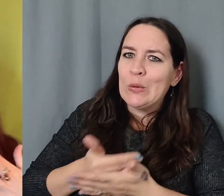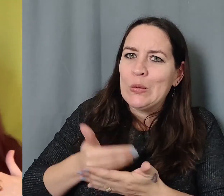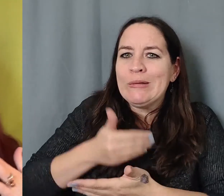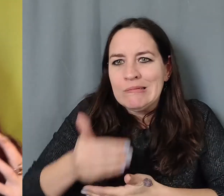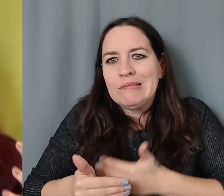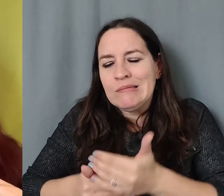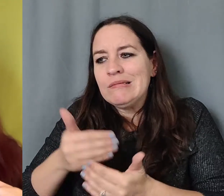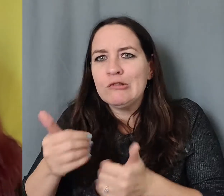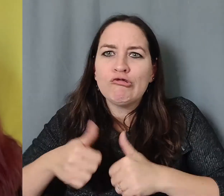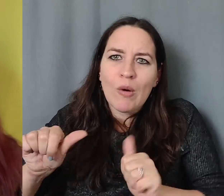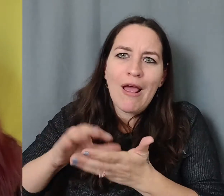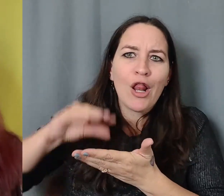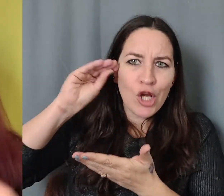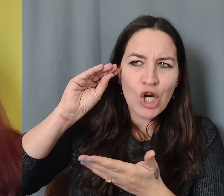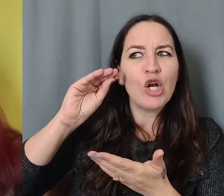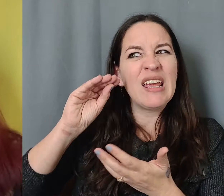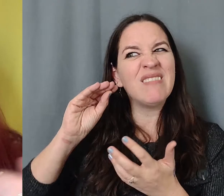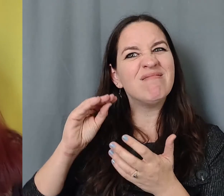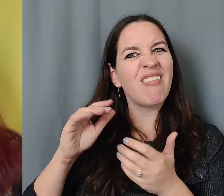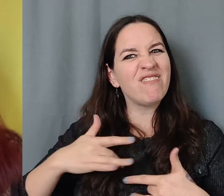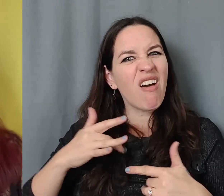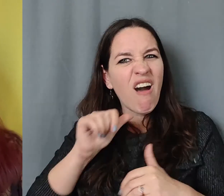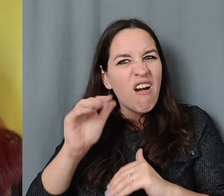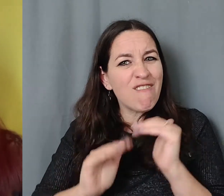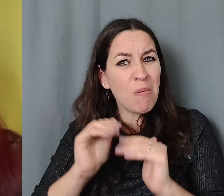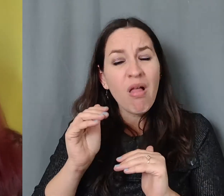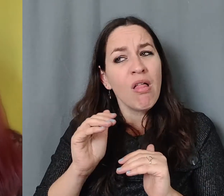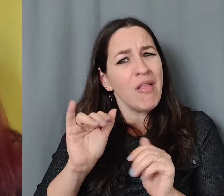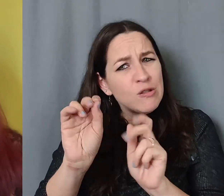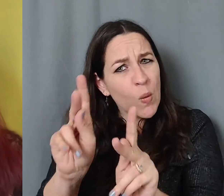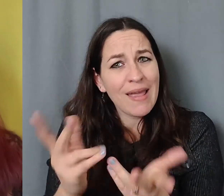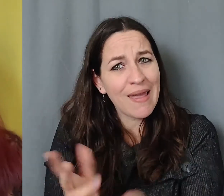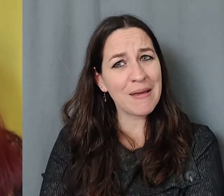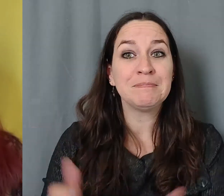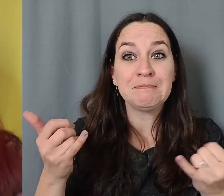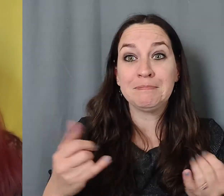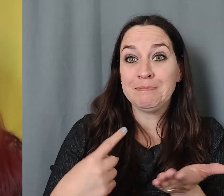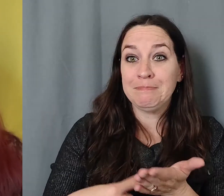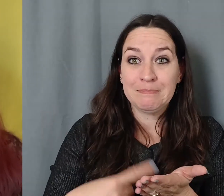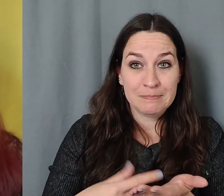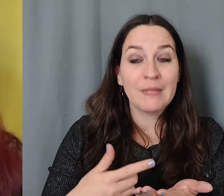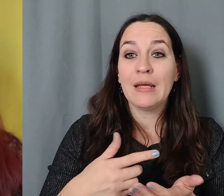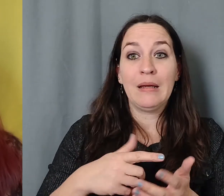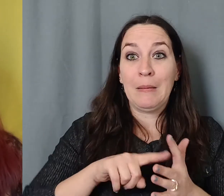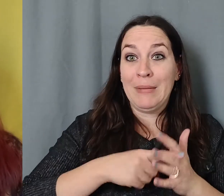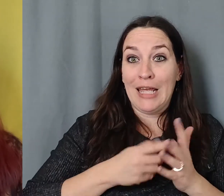beginner or something. You're trying to learn something. It's OK to be uncomfortable and still do it. Let's talk about some of the benefits of being a beginner.